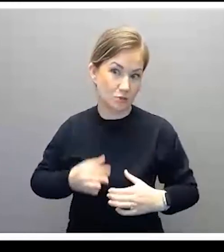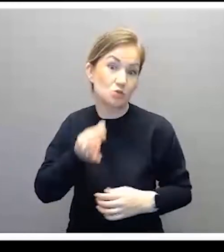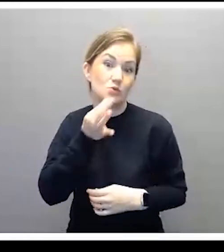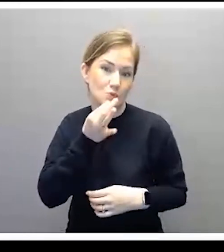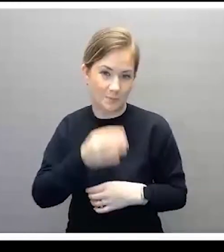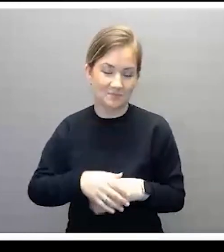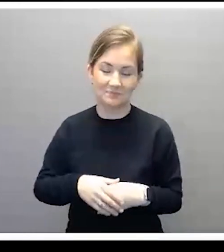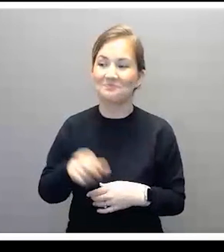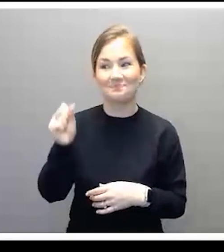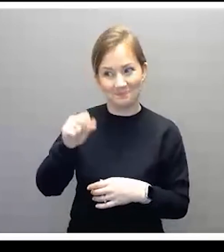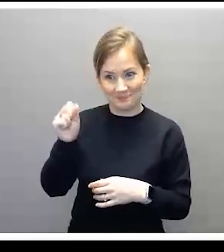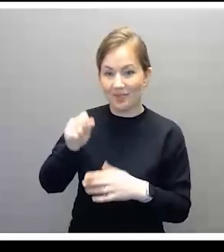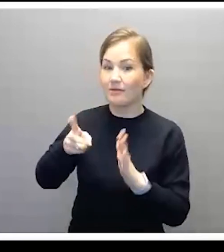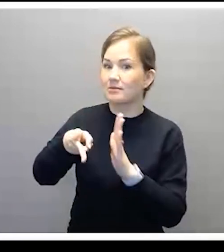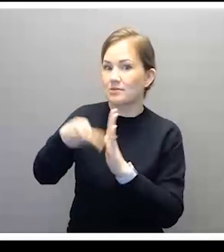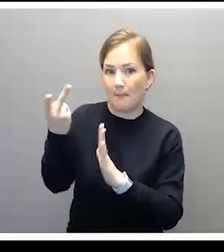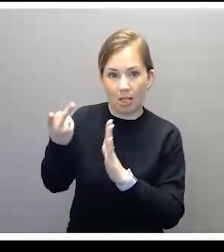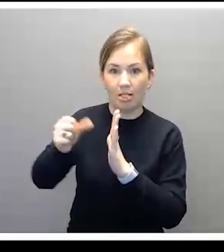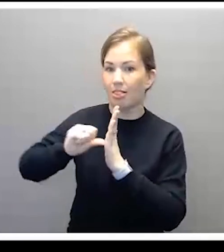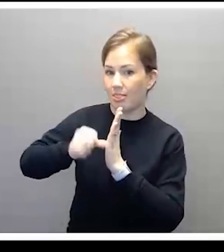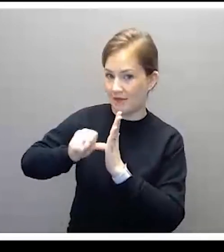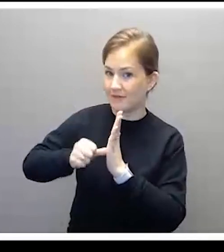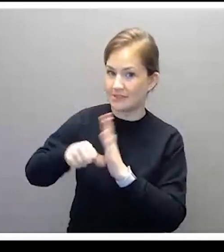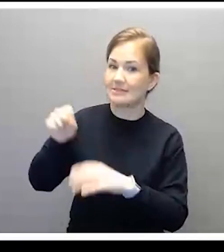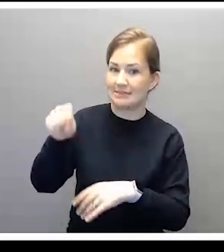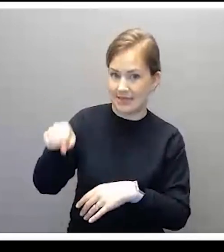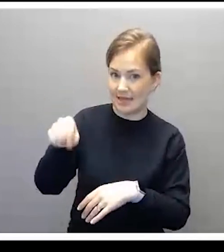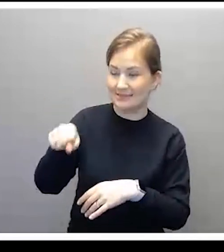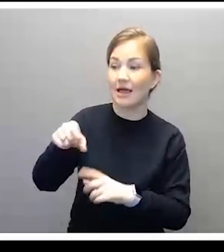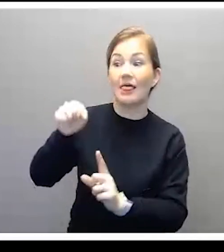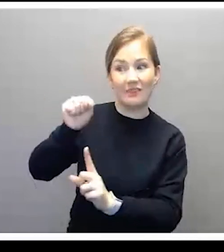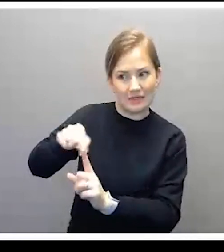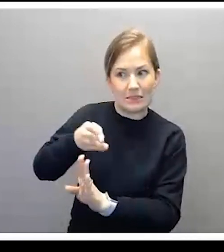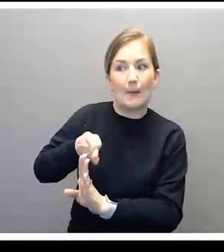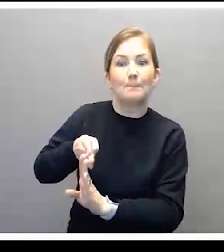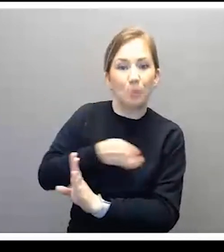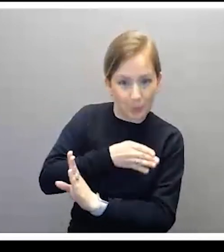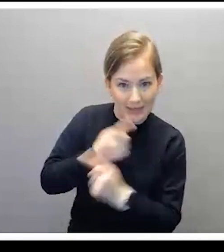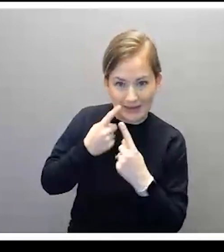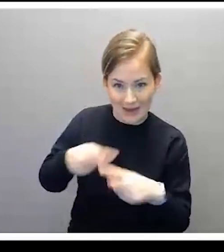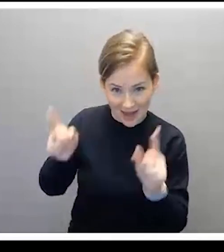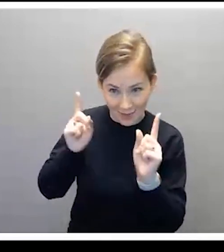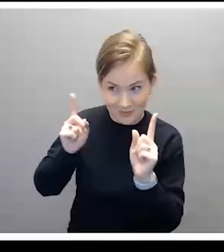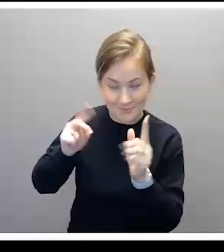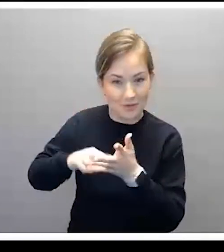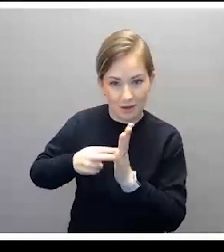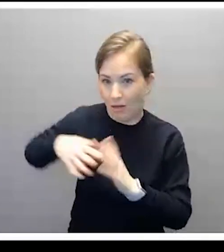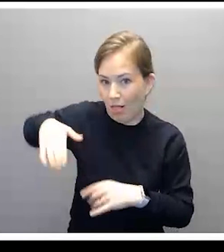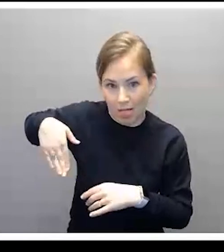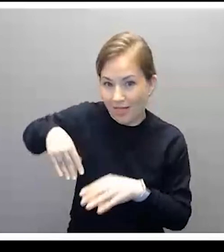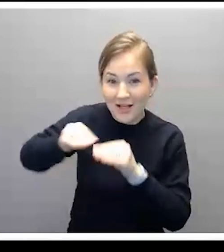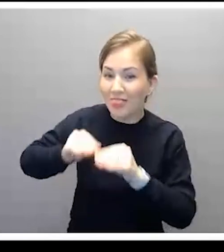Yeah, I think, like double emphasis on that, right? This is, Christian, like this is pre-announced, right? Pre-announced, yeah.